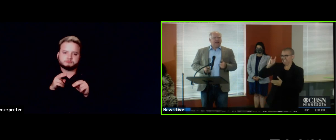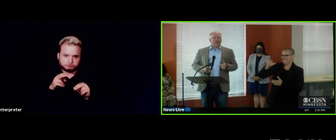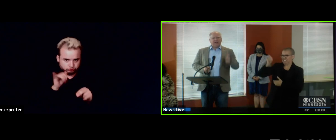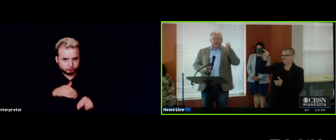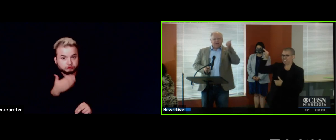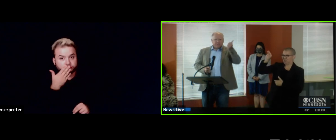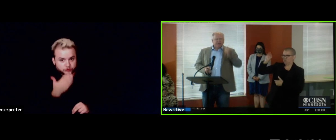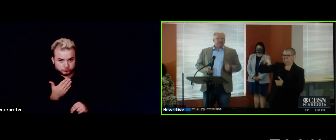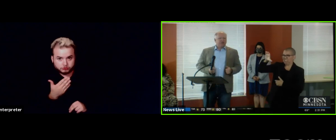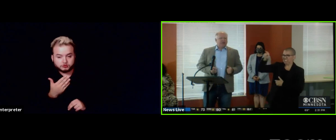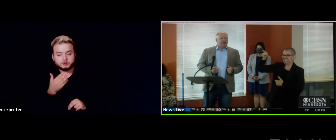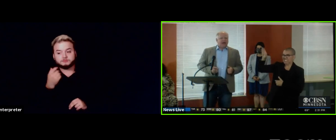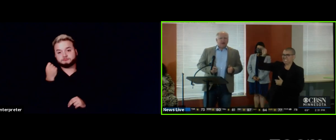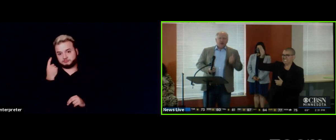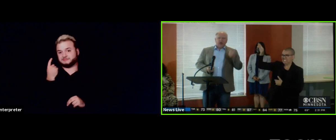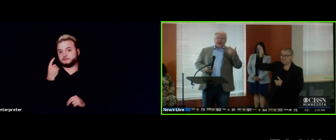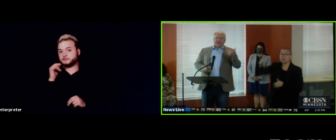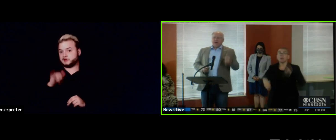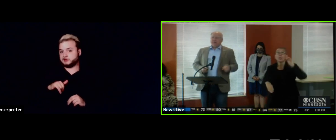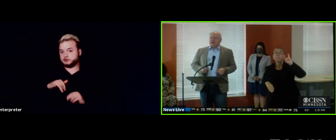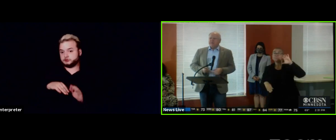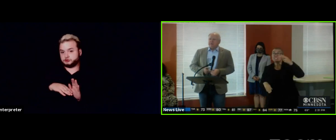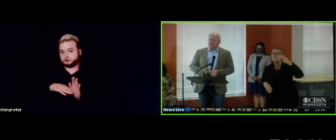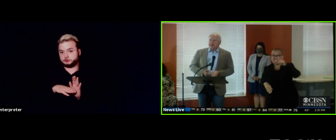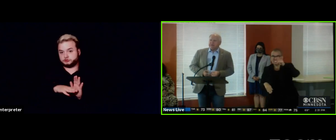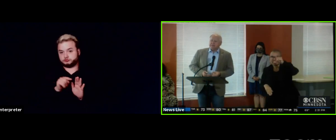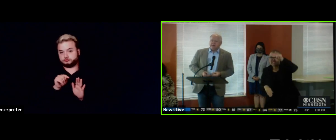again Michigan's trending higher I talked to the Governor of Wisconsin the other day